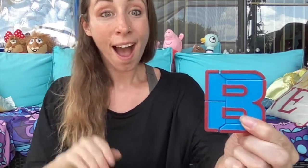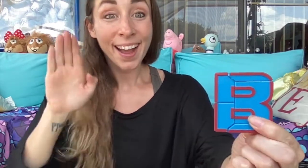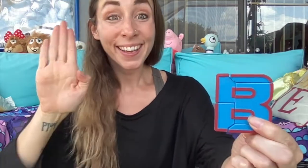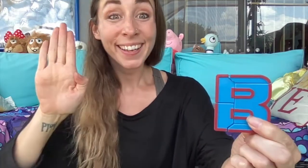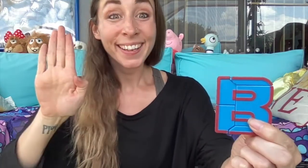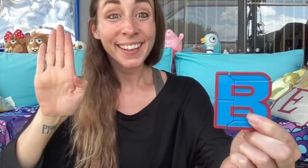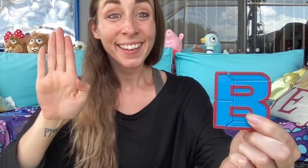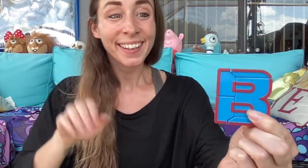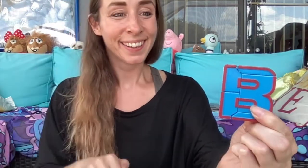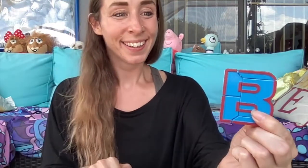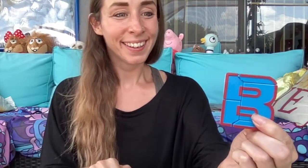B